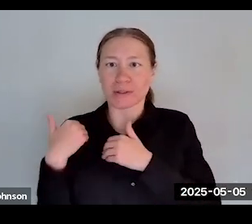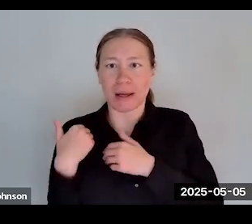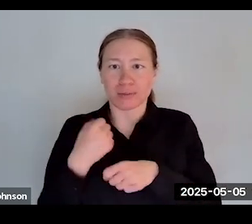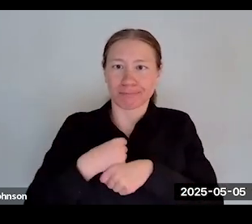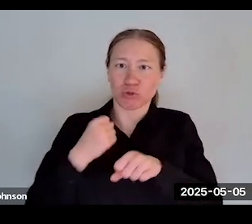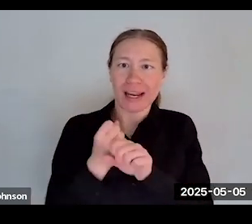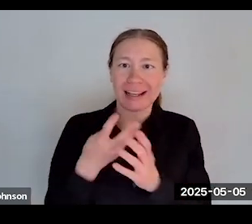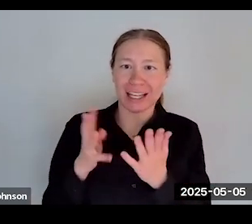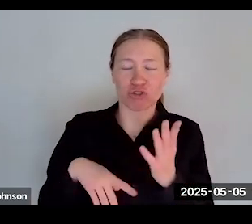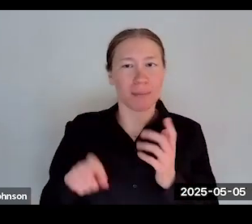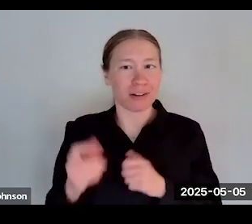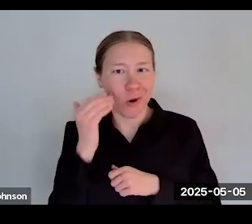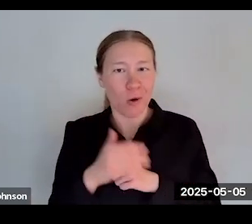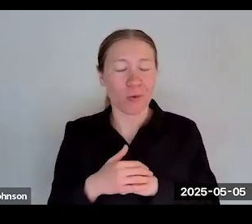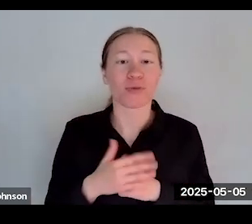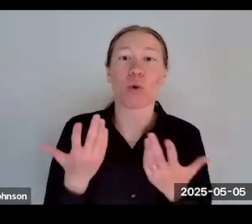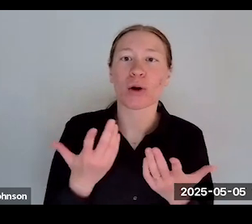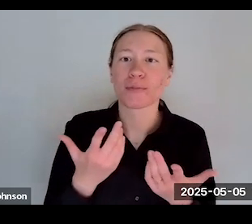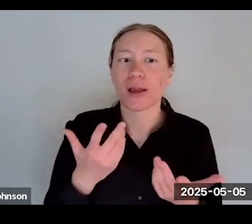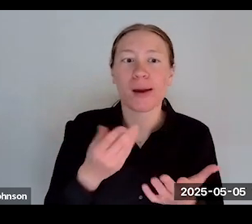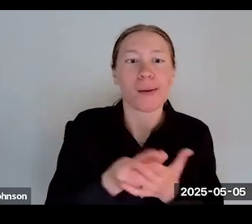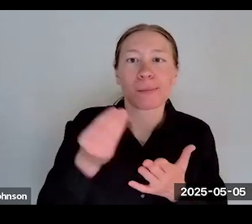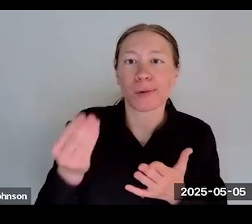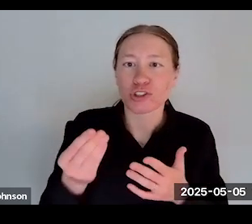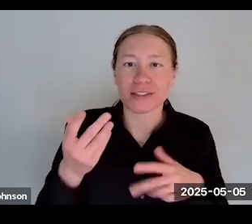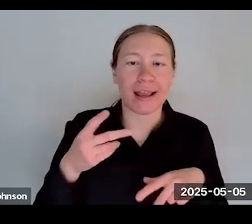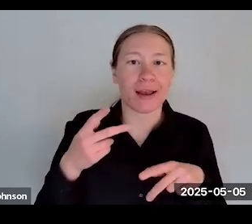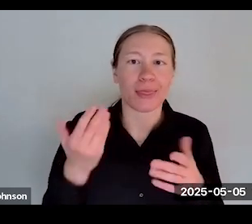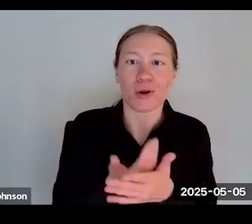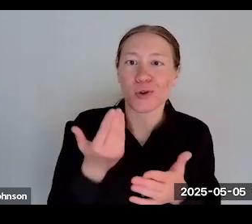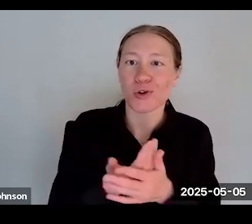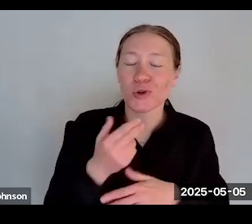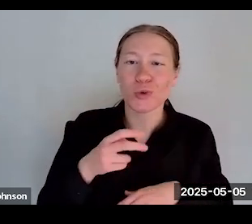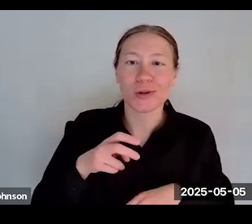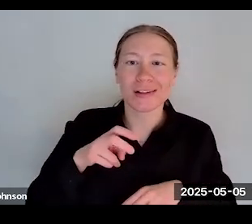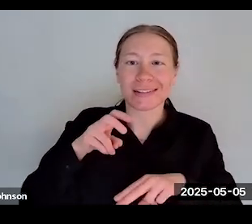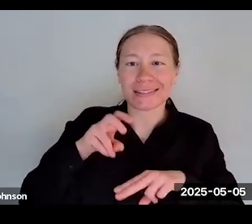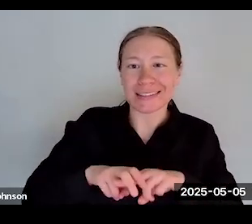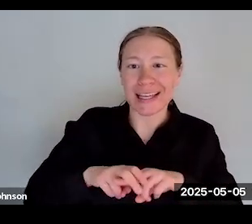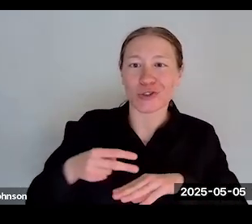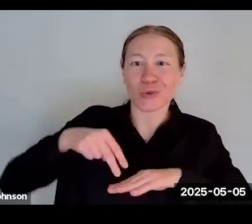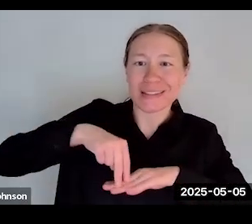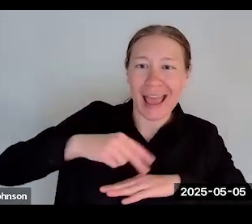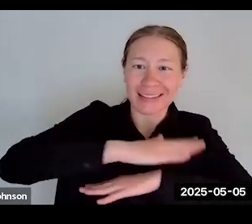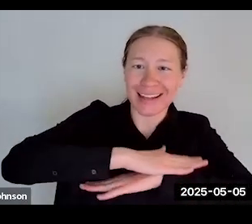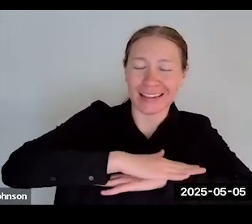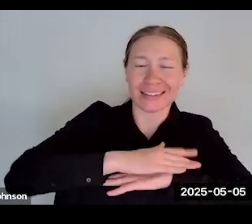or someone who is in charge of purchasing the employee's new sit-to-stand desk, they would need to know about the accommodation.